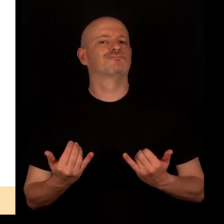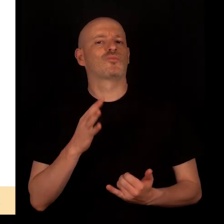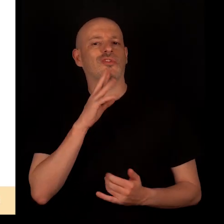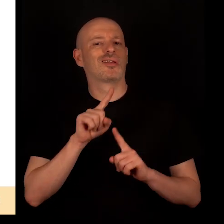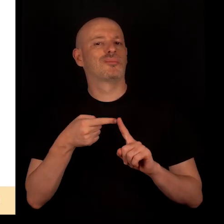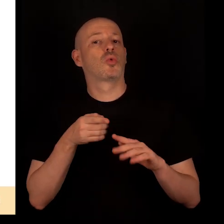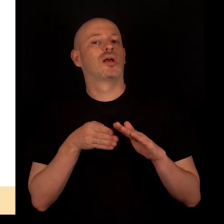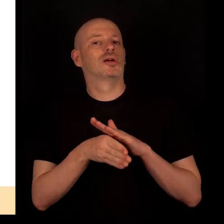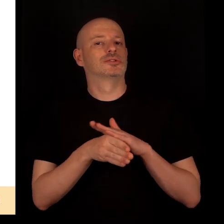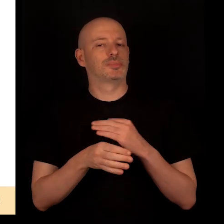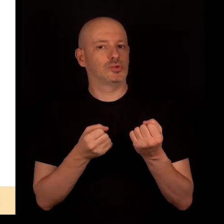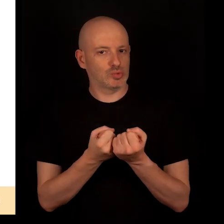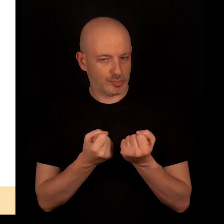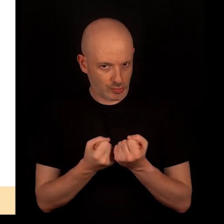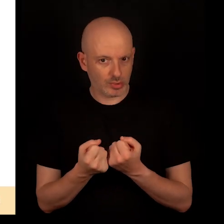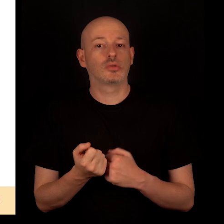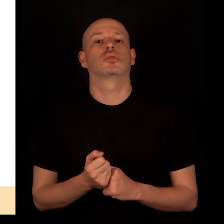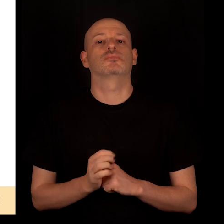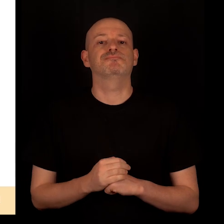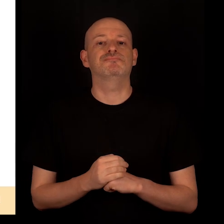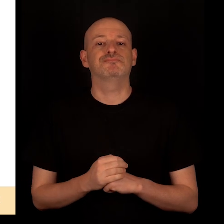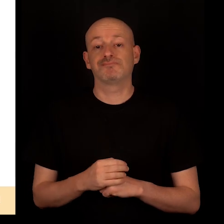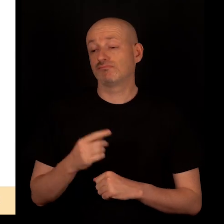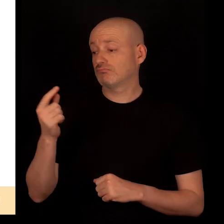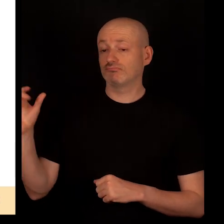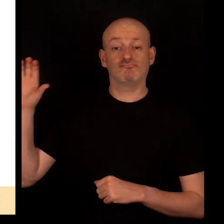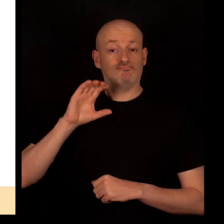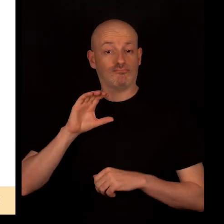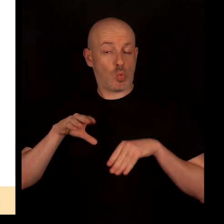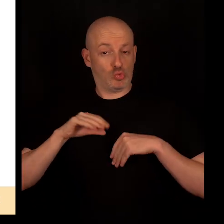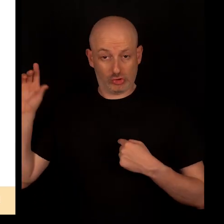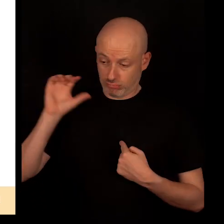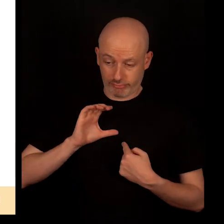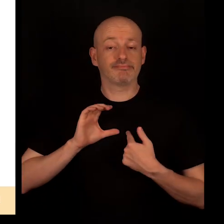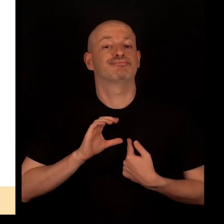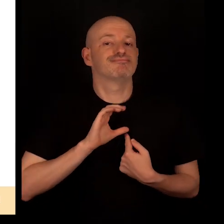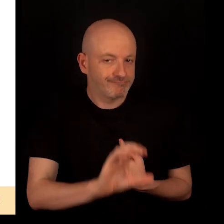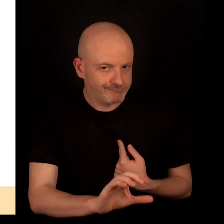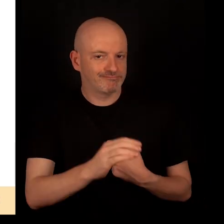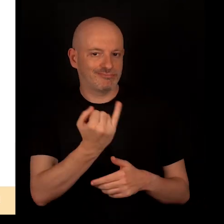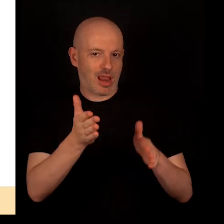Now, we talk about the accessibility support. This is given to the host and to the artist.